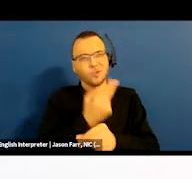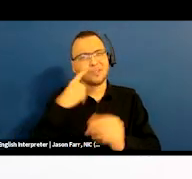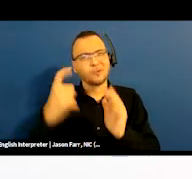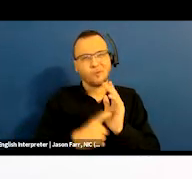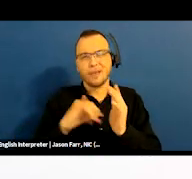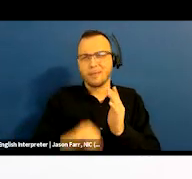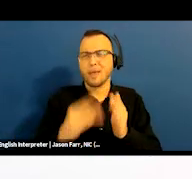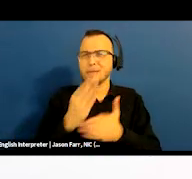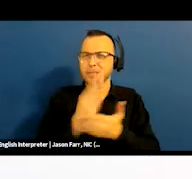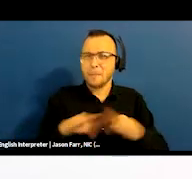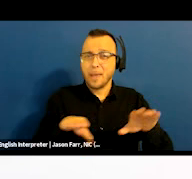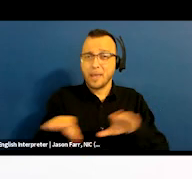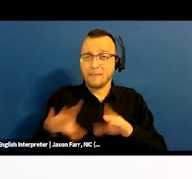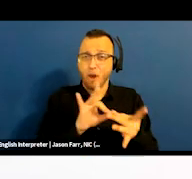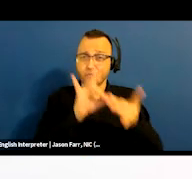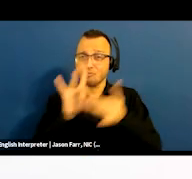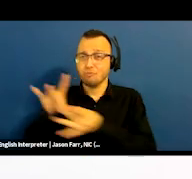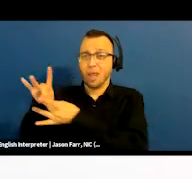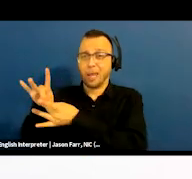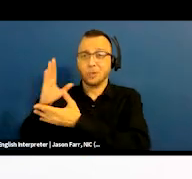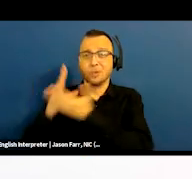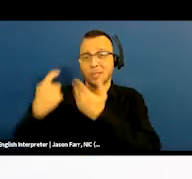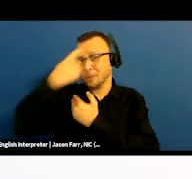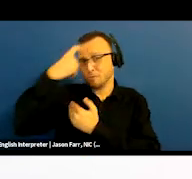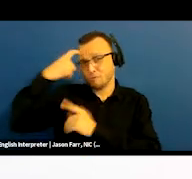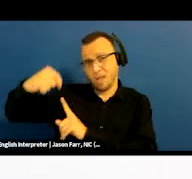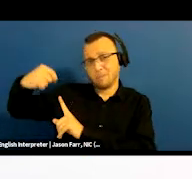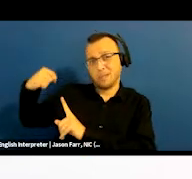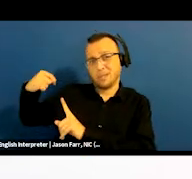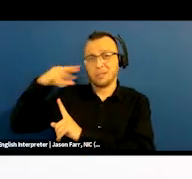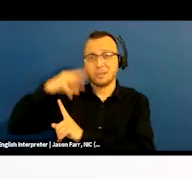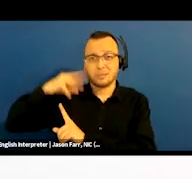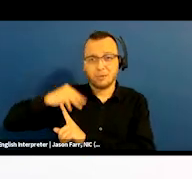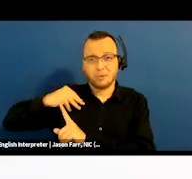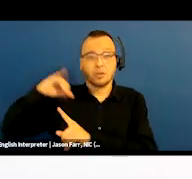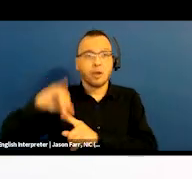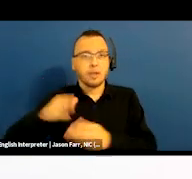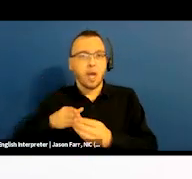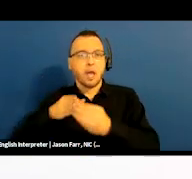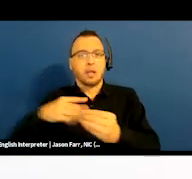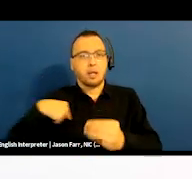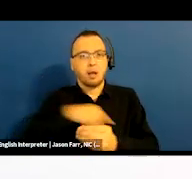Now, when we talk about trauma, we have to talk about trauma-informed care.